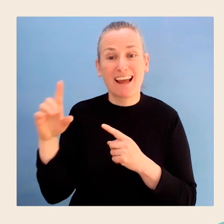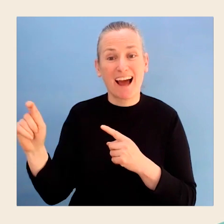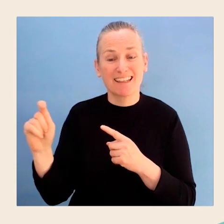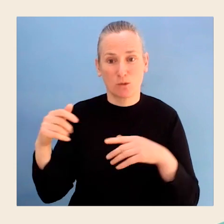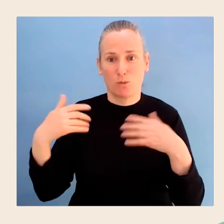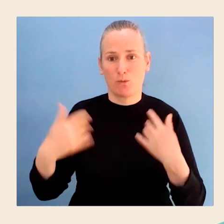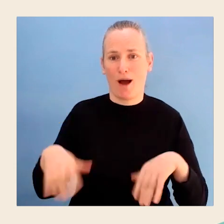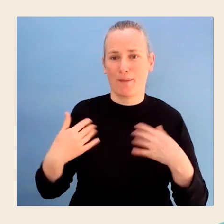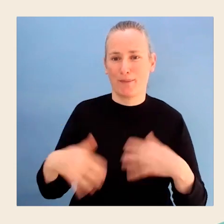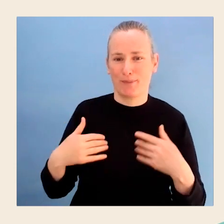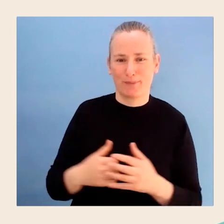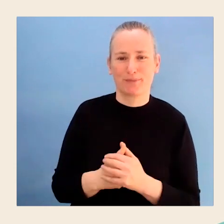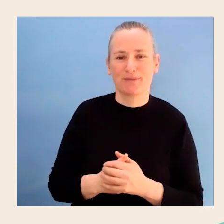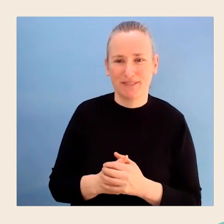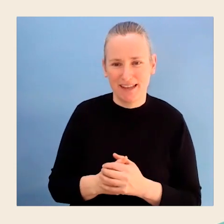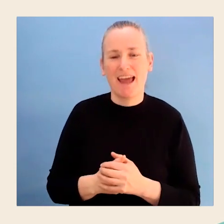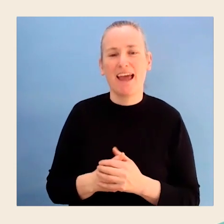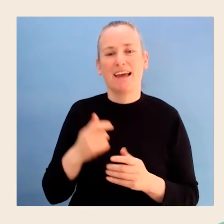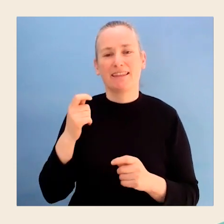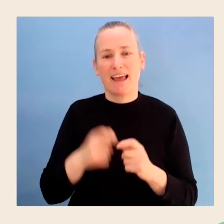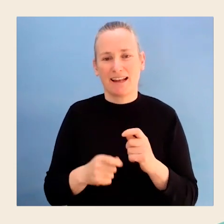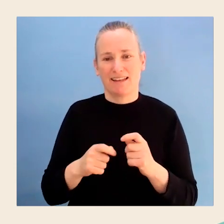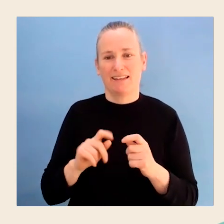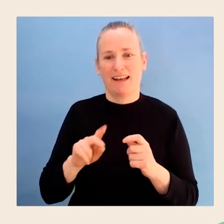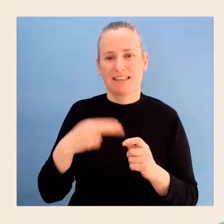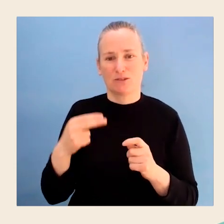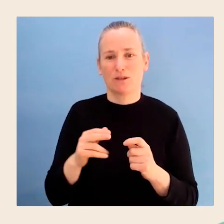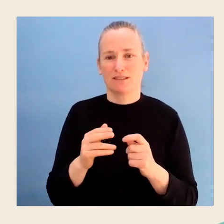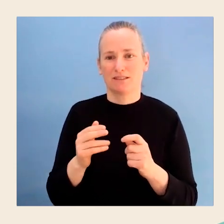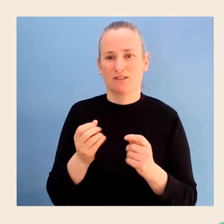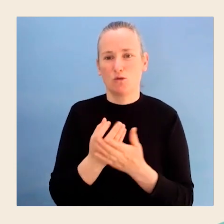And I came out with the anthology last year.